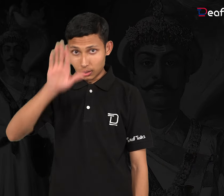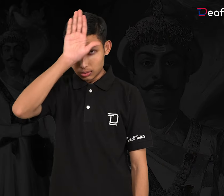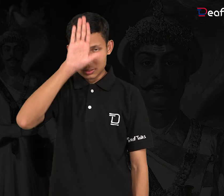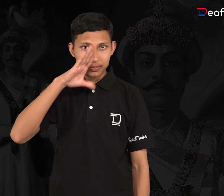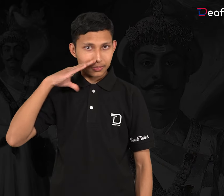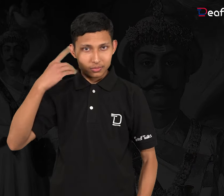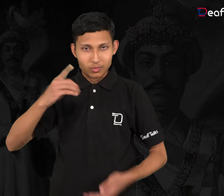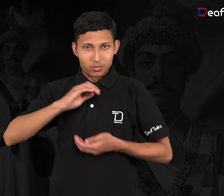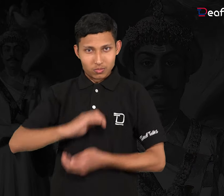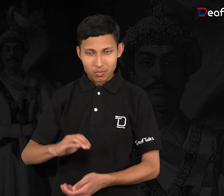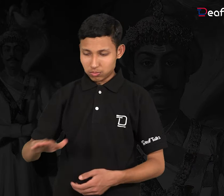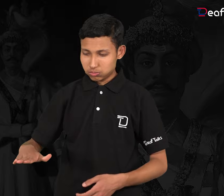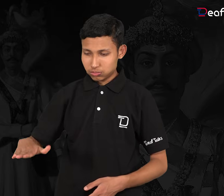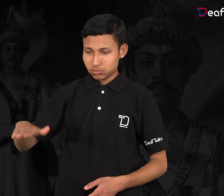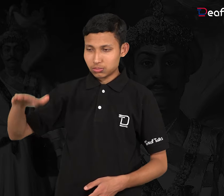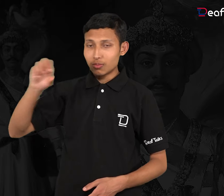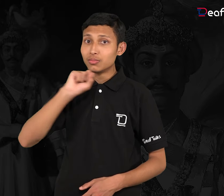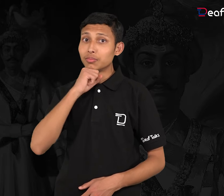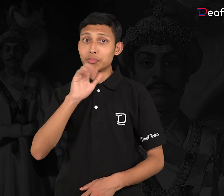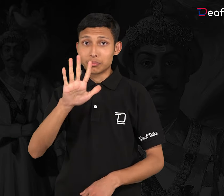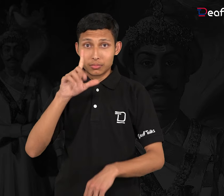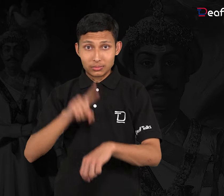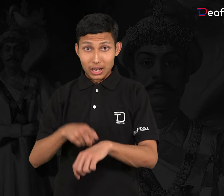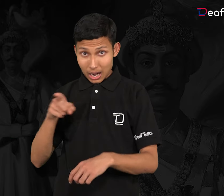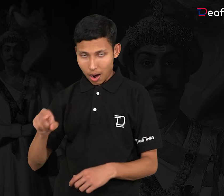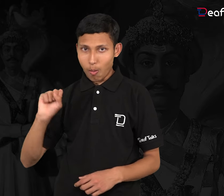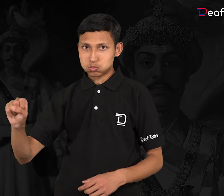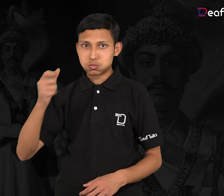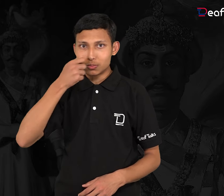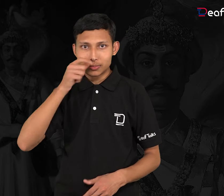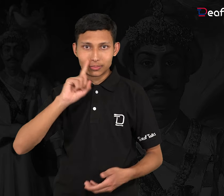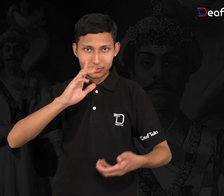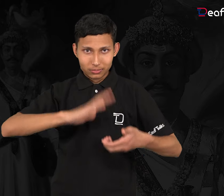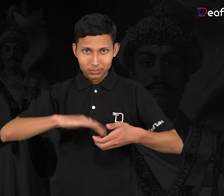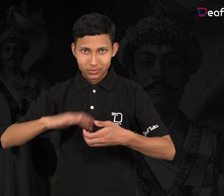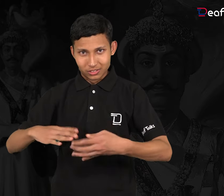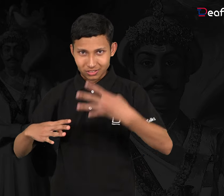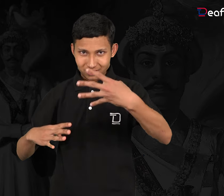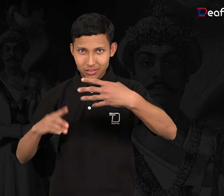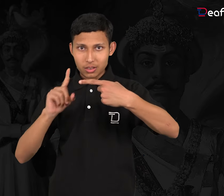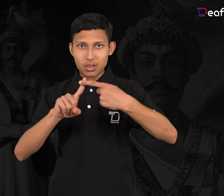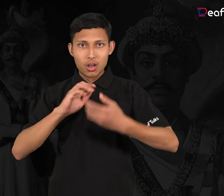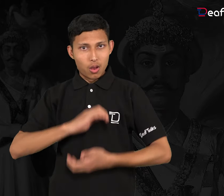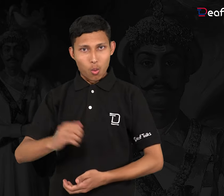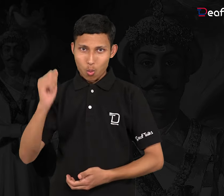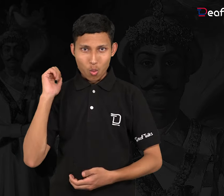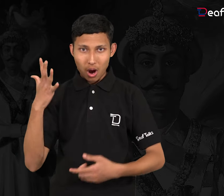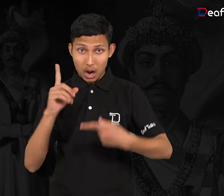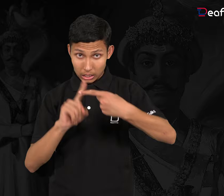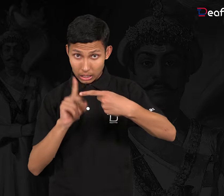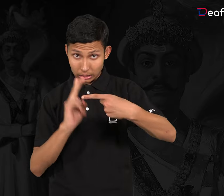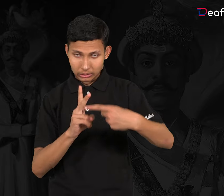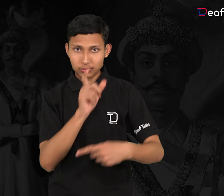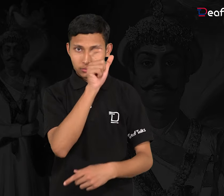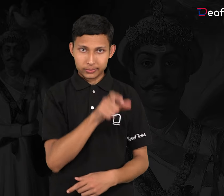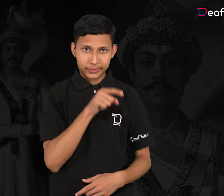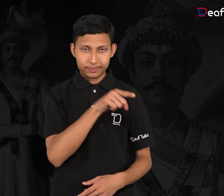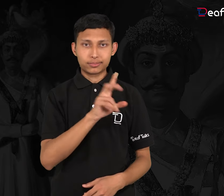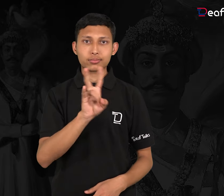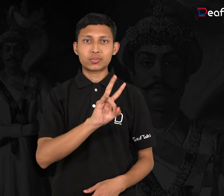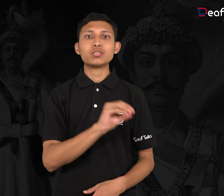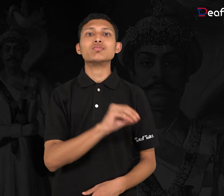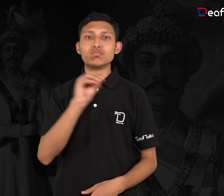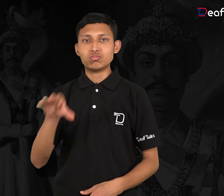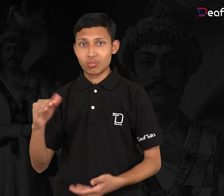Prithvi Narayan Shah was educated by Chandra Prabhavati from the age of five.